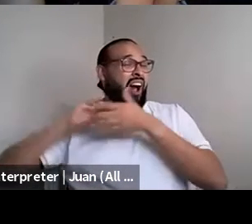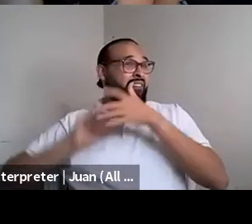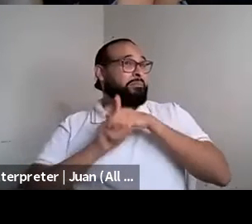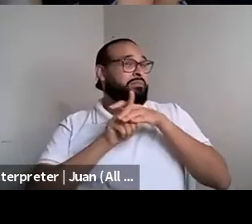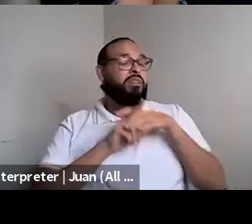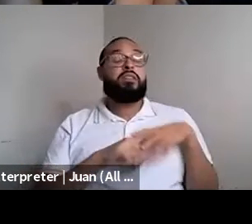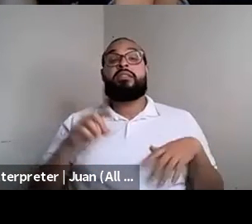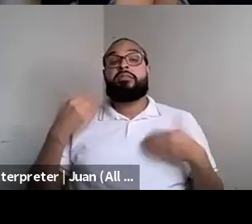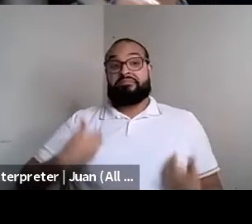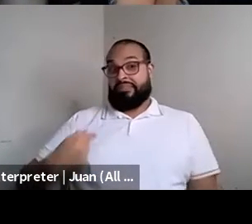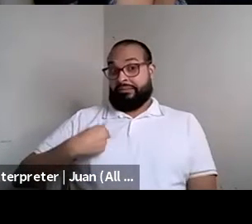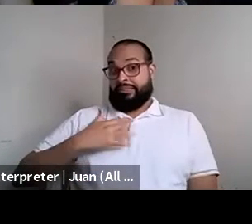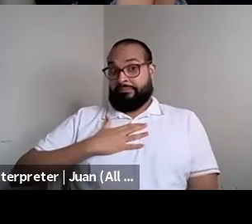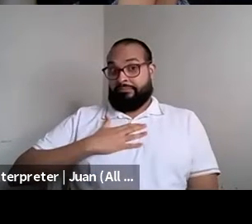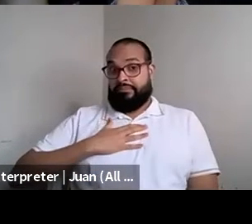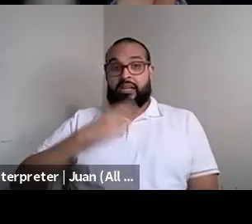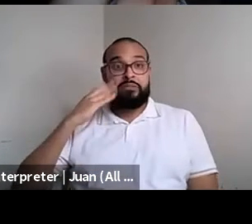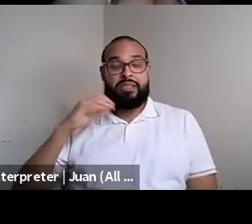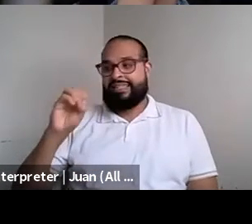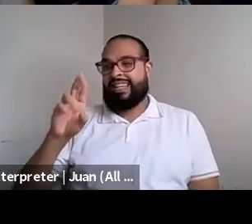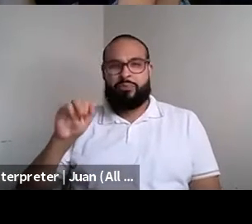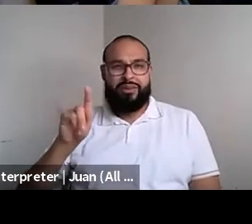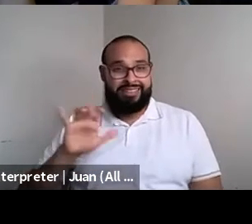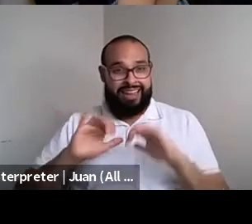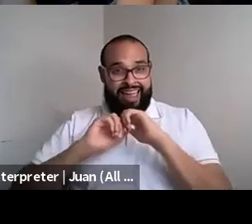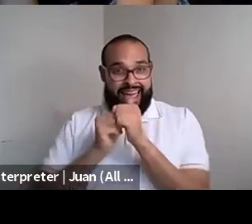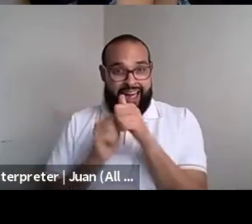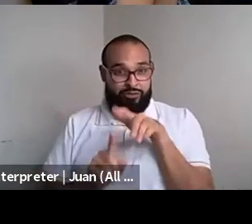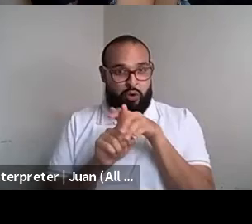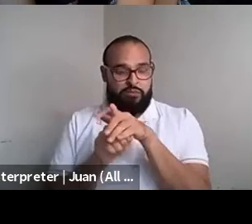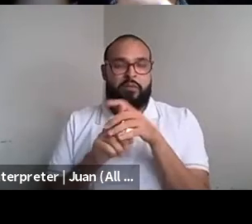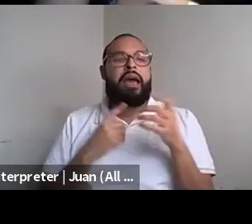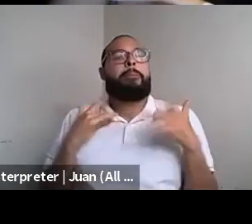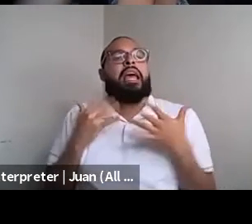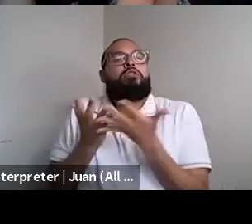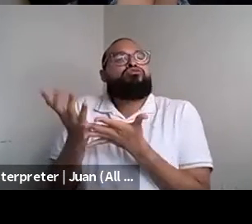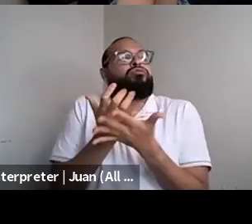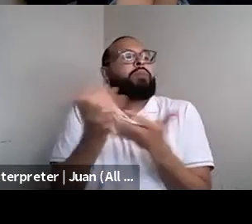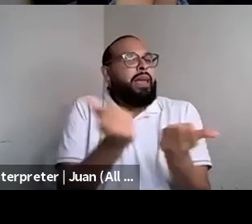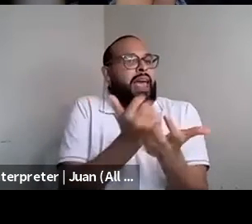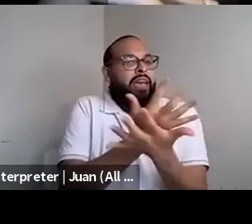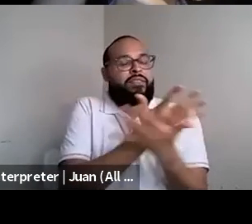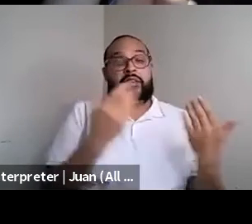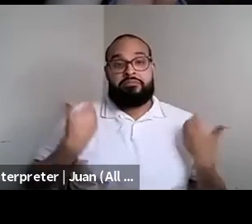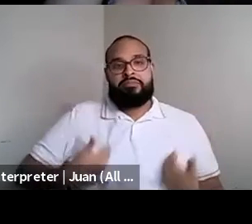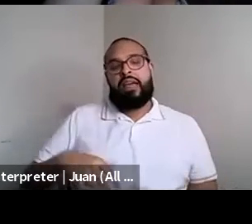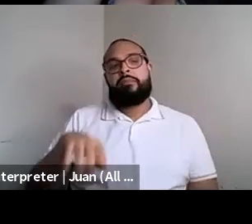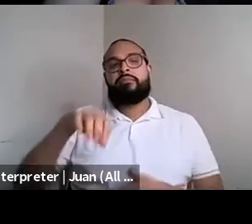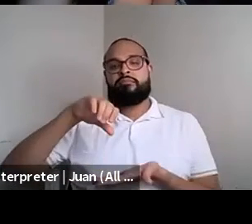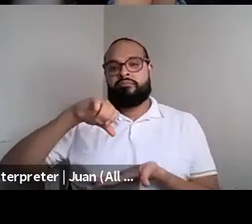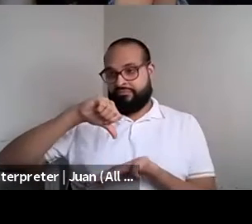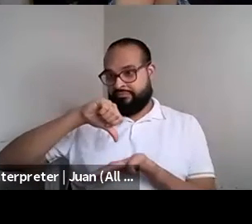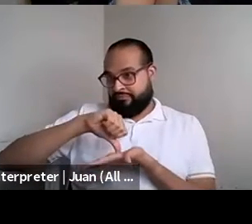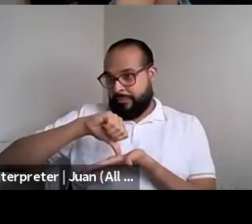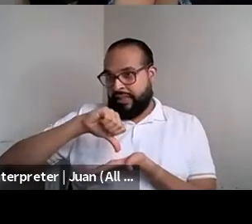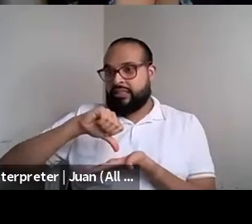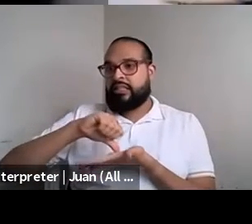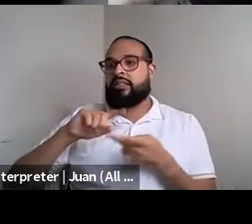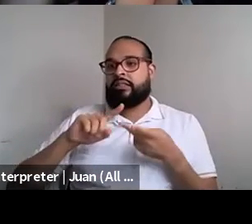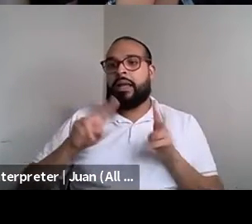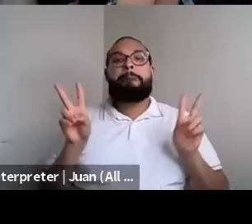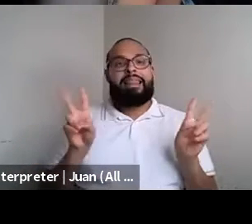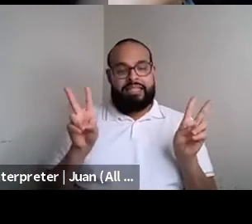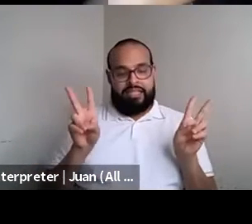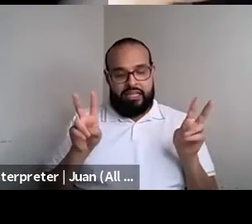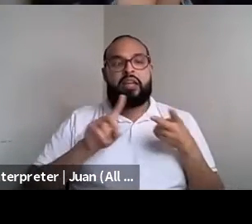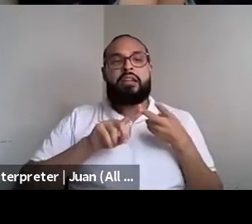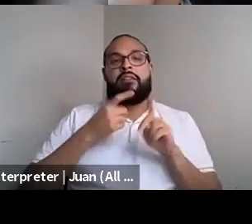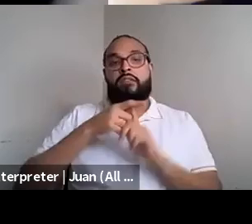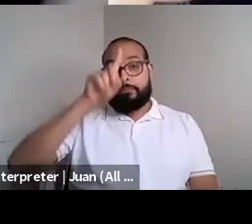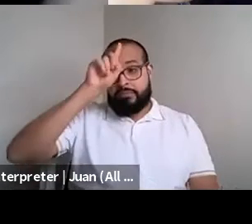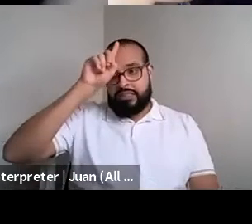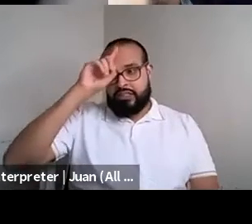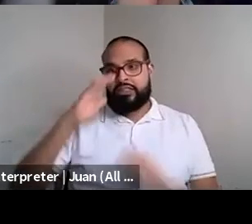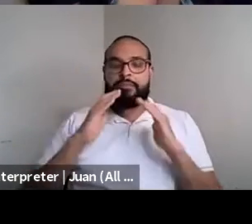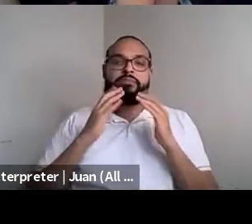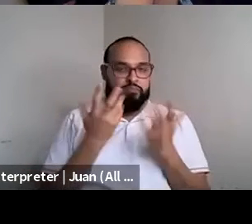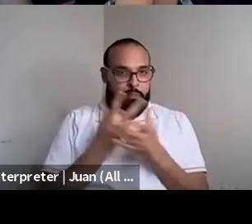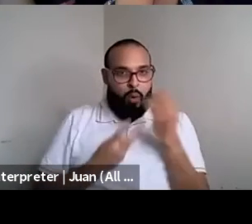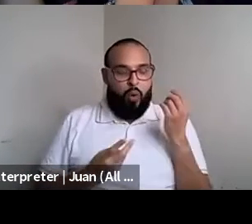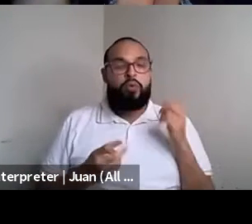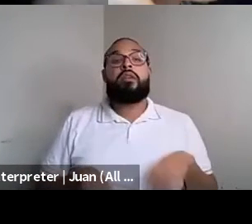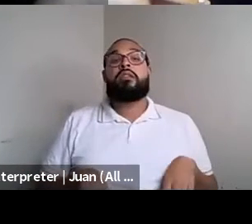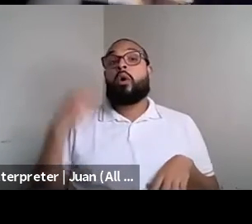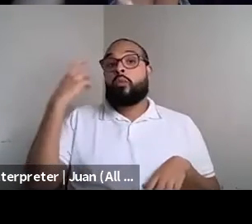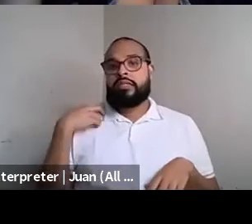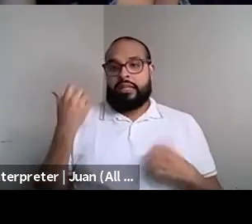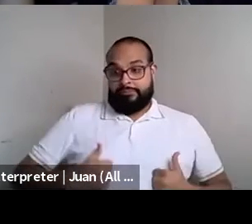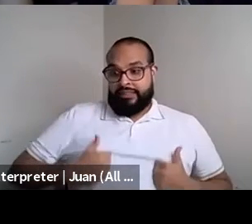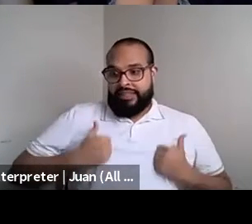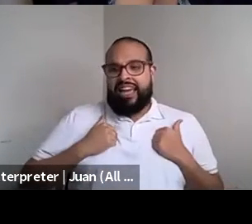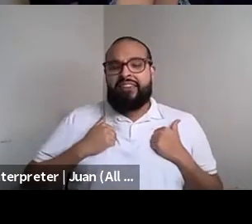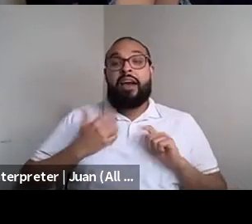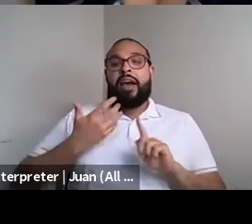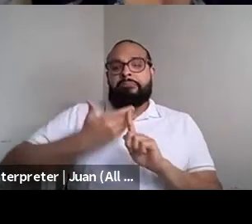Randa Jarrar she/they: For me, or shows up in my work is it's just an everything you know i'm i'm Palestinian and Egyptian so all the, the reason I exist and look like this is because so many people were fucking while they were